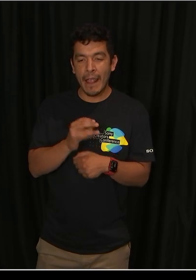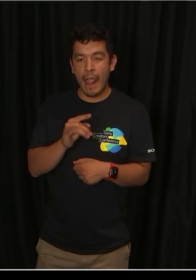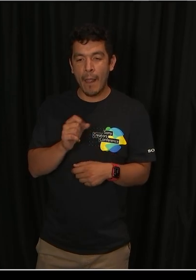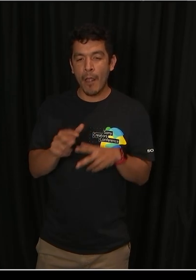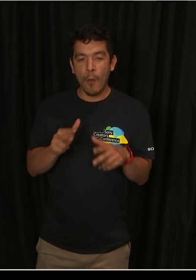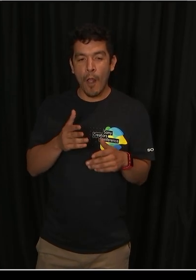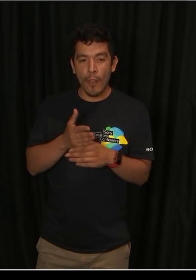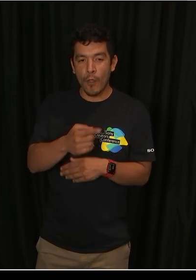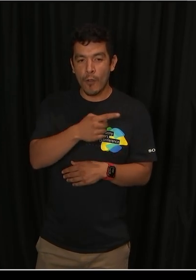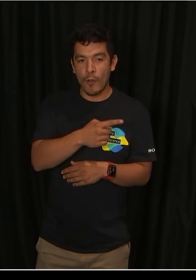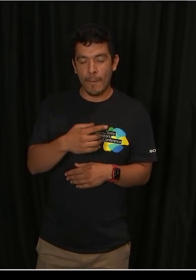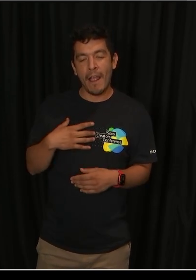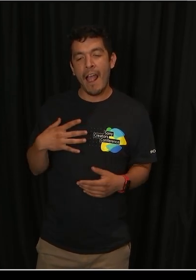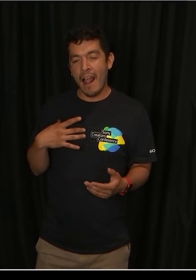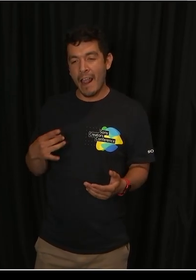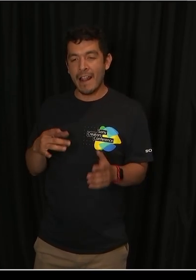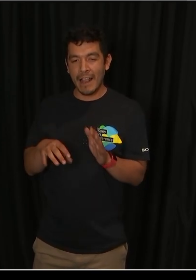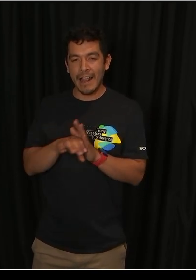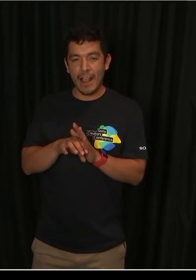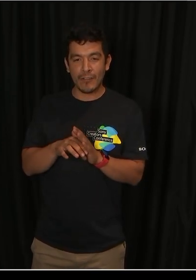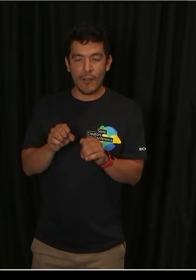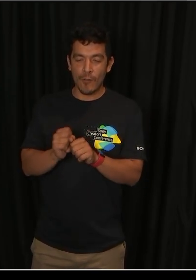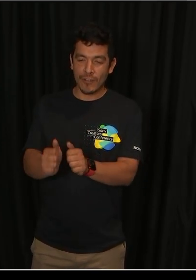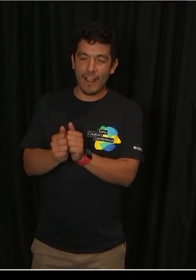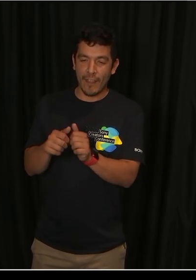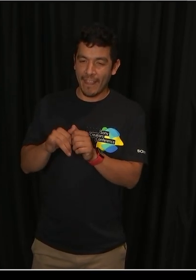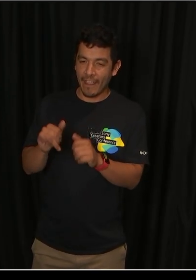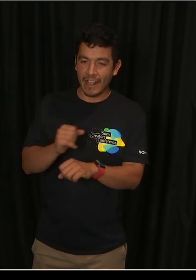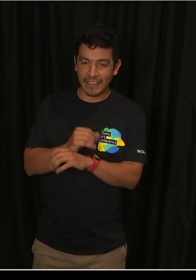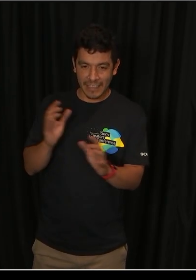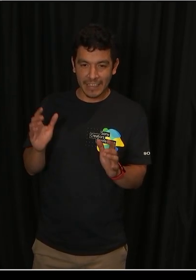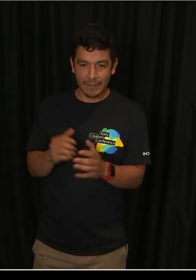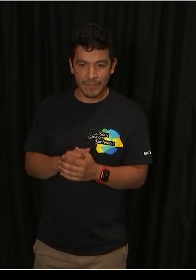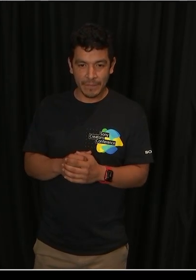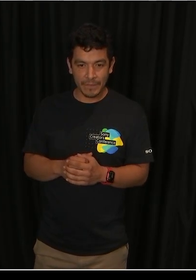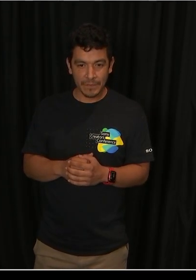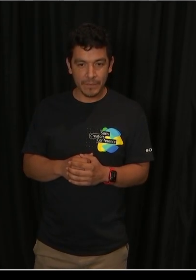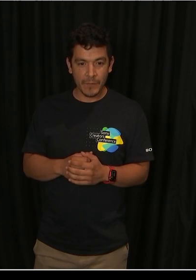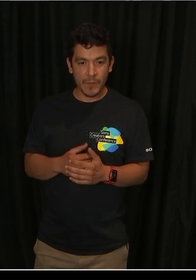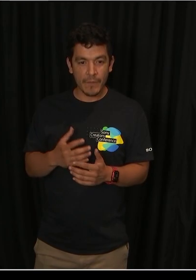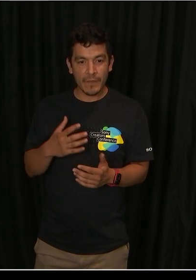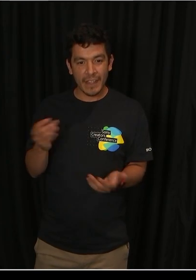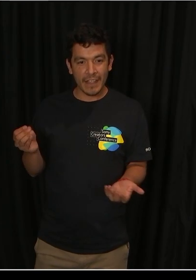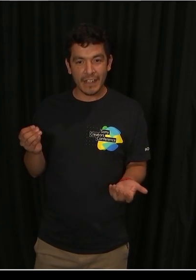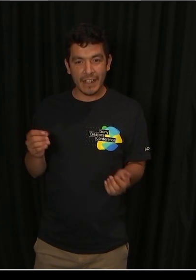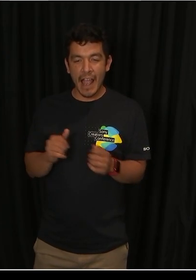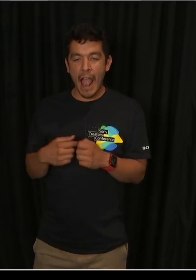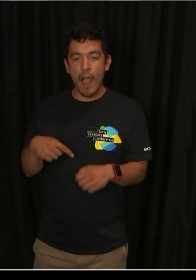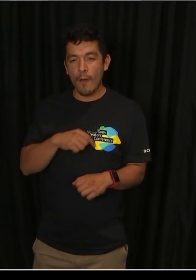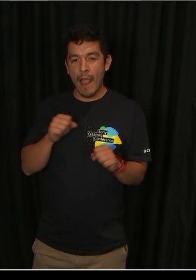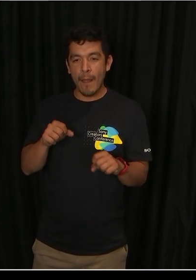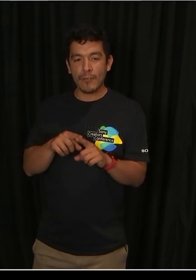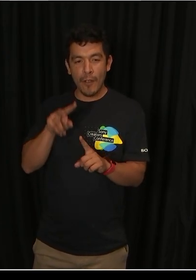I really love the way the characters interact in the scene and how we were able to apply all that stuff that we learned.